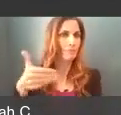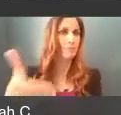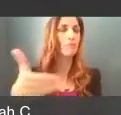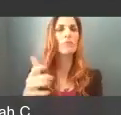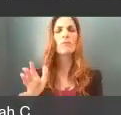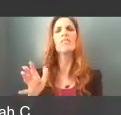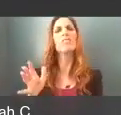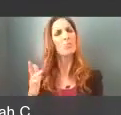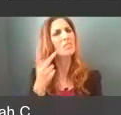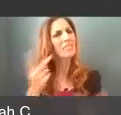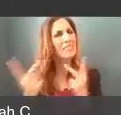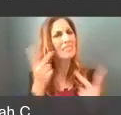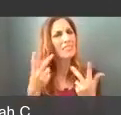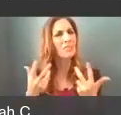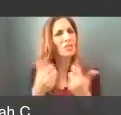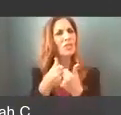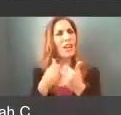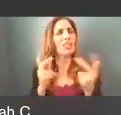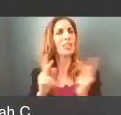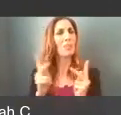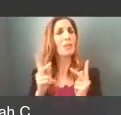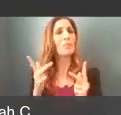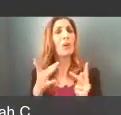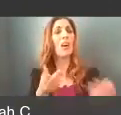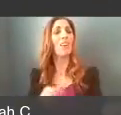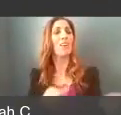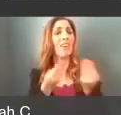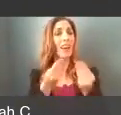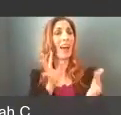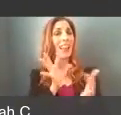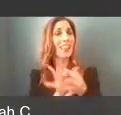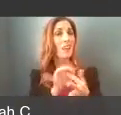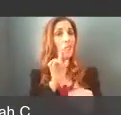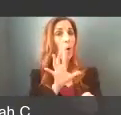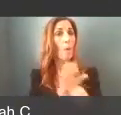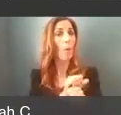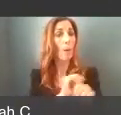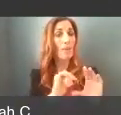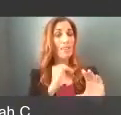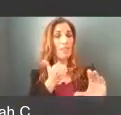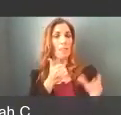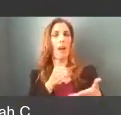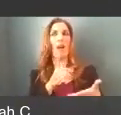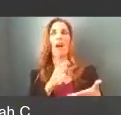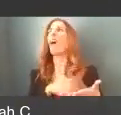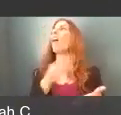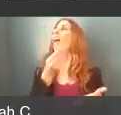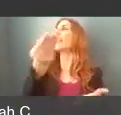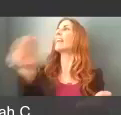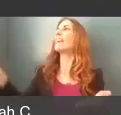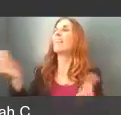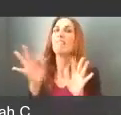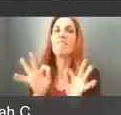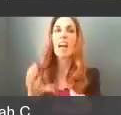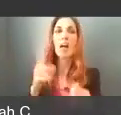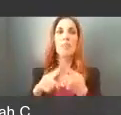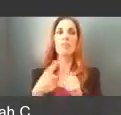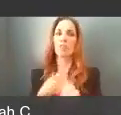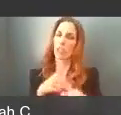individuals sharing appointment links. This week our team began the process of issuing